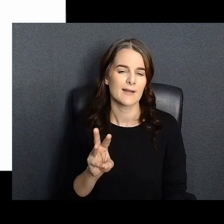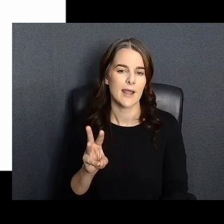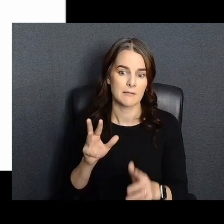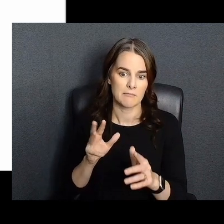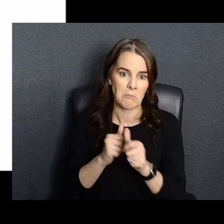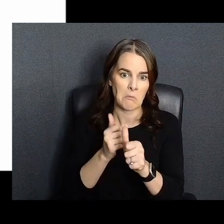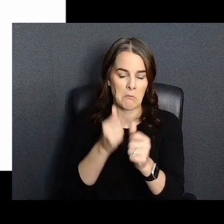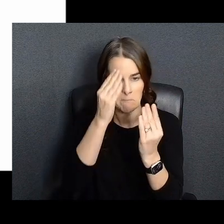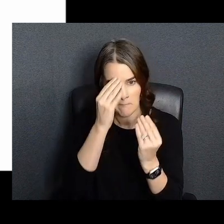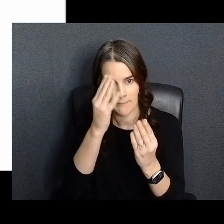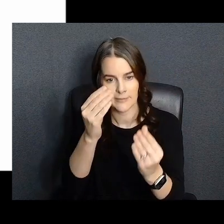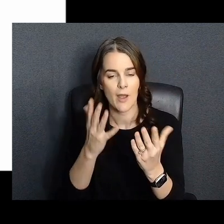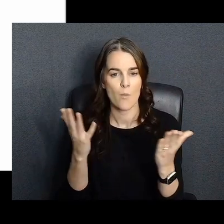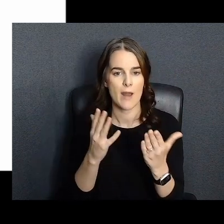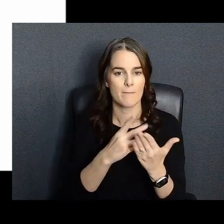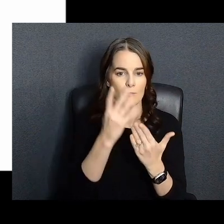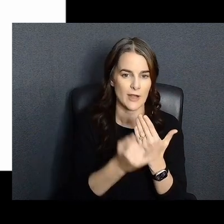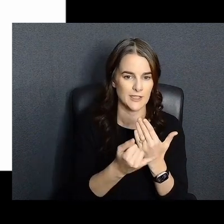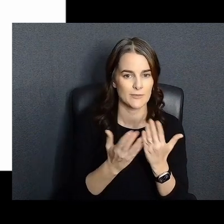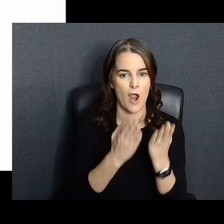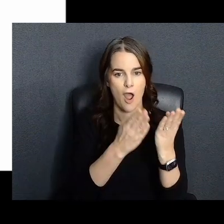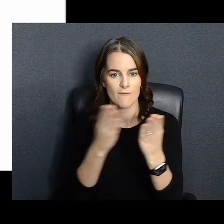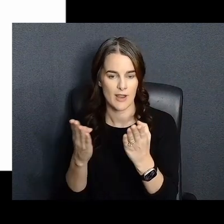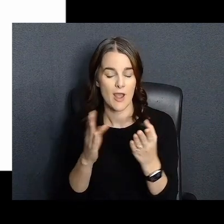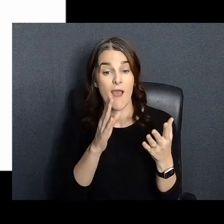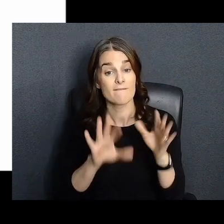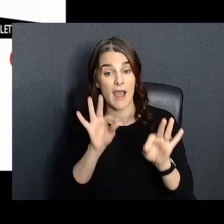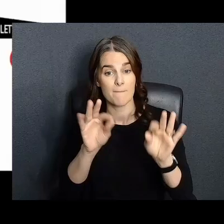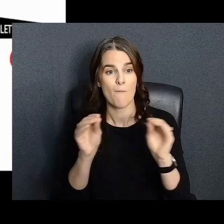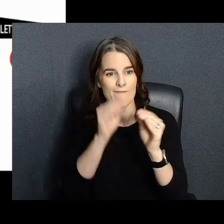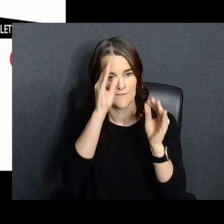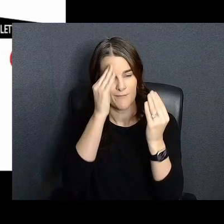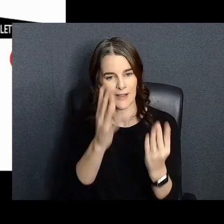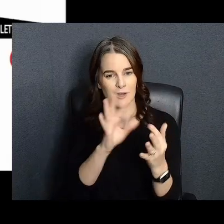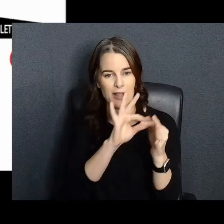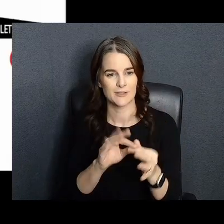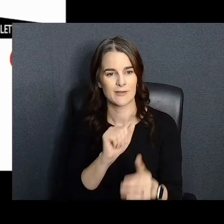as well as find more information about our AAC-related services and programs.